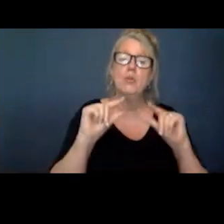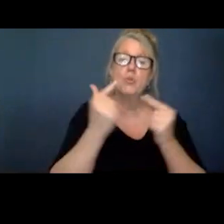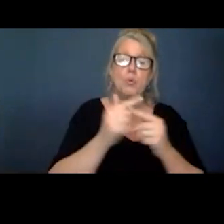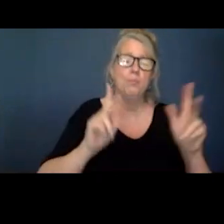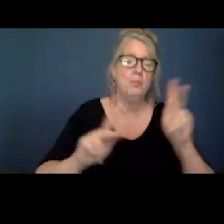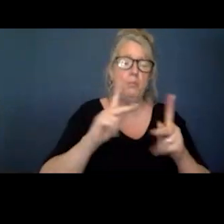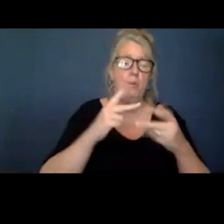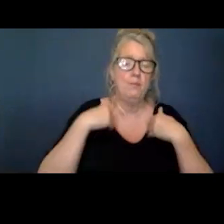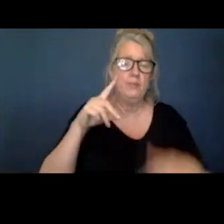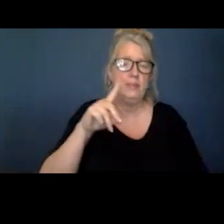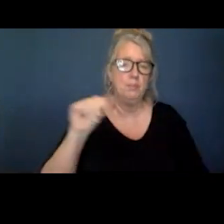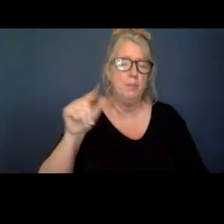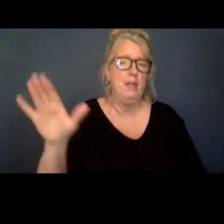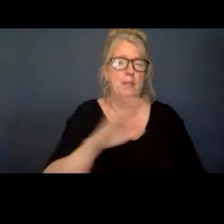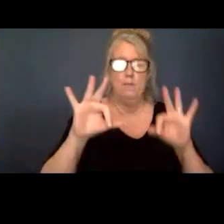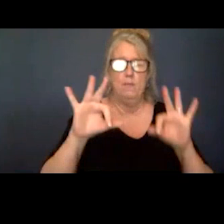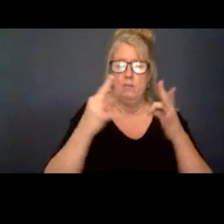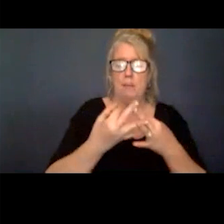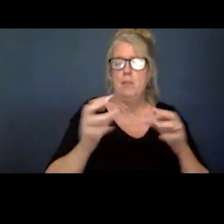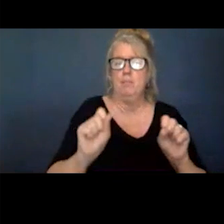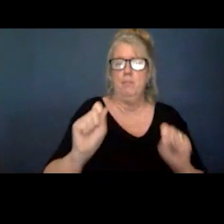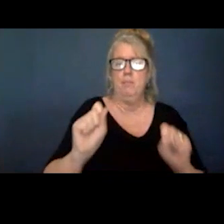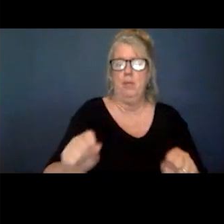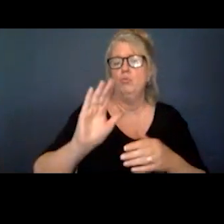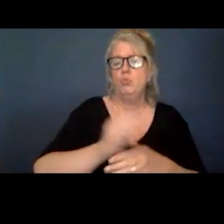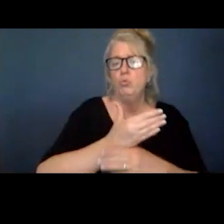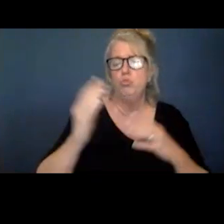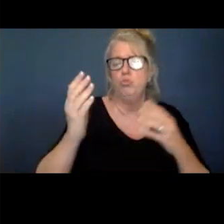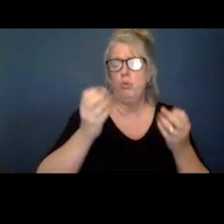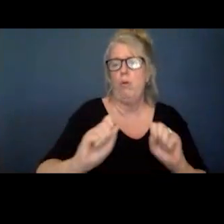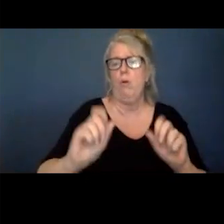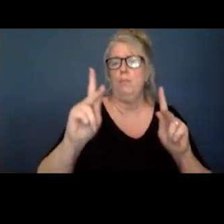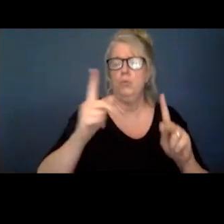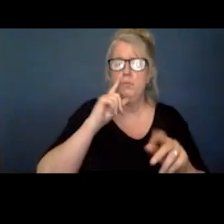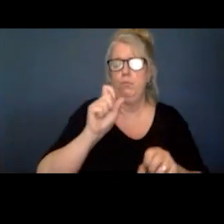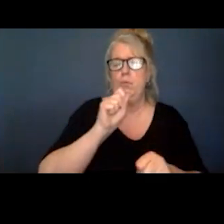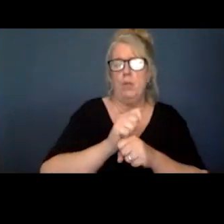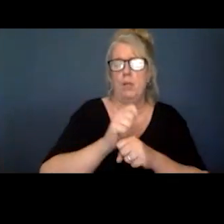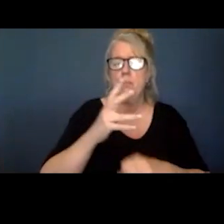and their families are another viable way to share opportunities for employment and training. Note